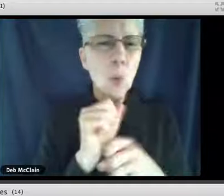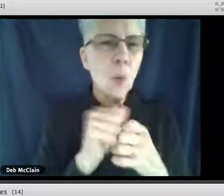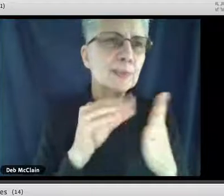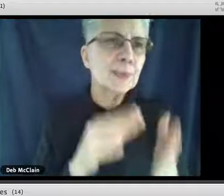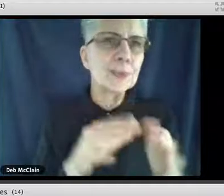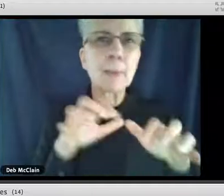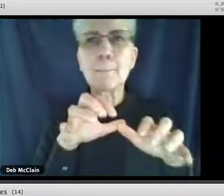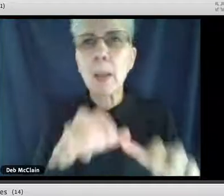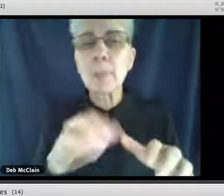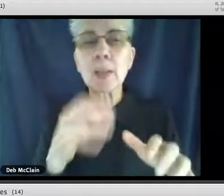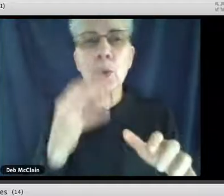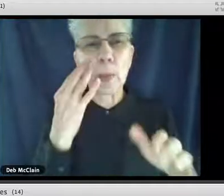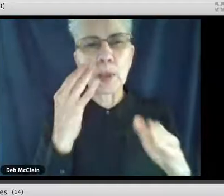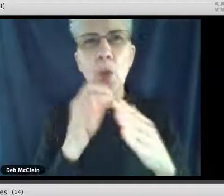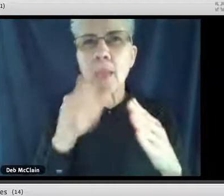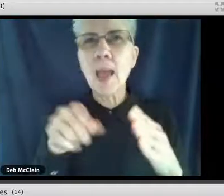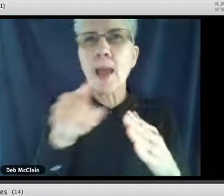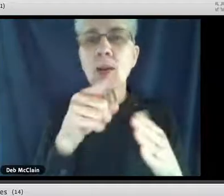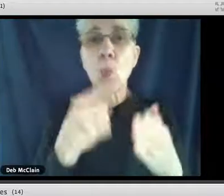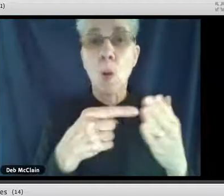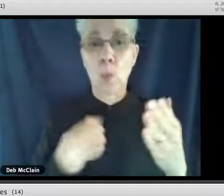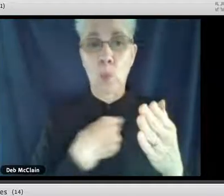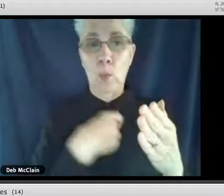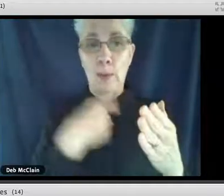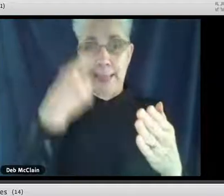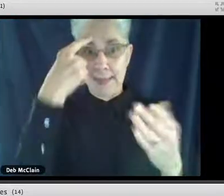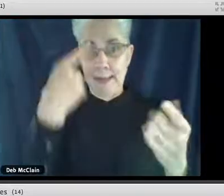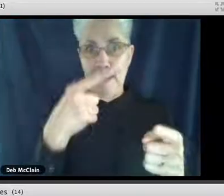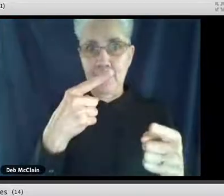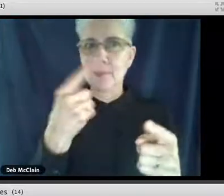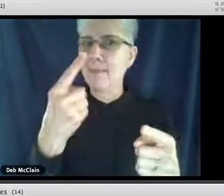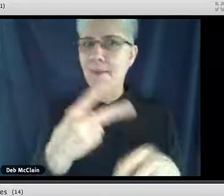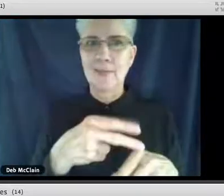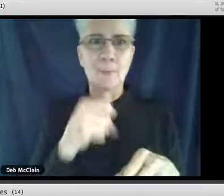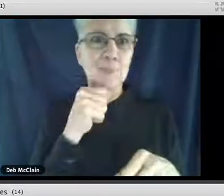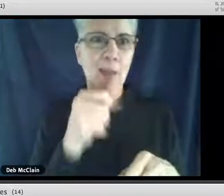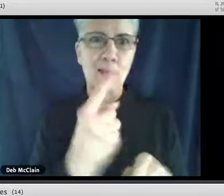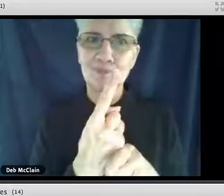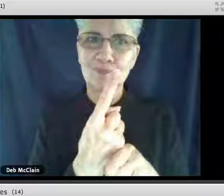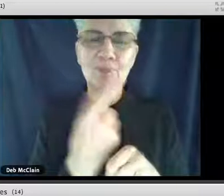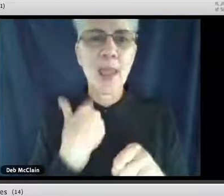We know that what we think is happening half the time is not at all, and we buy something, and we think...